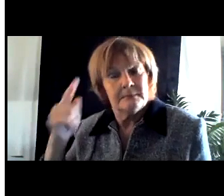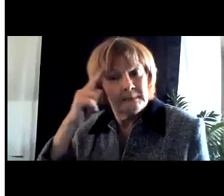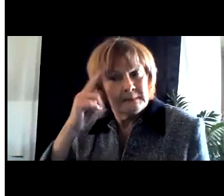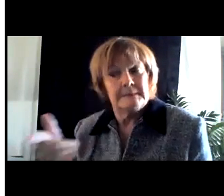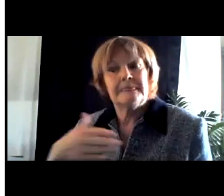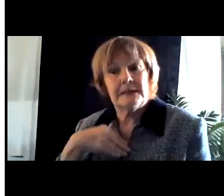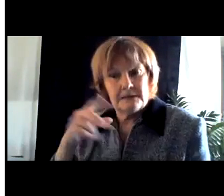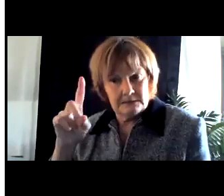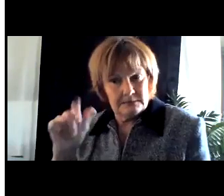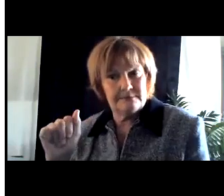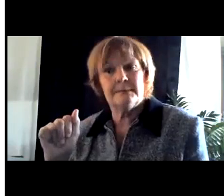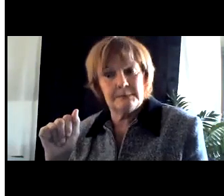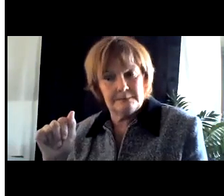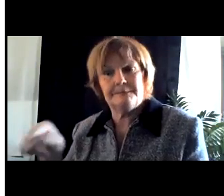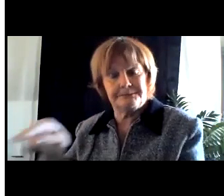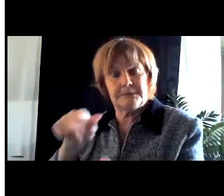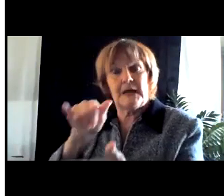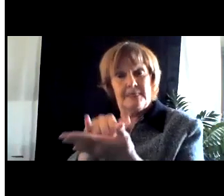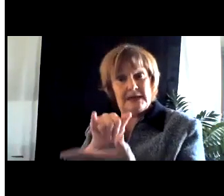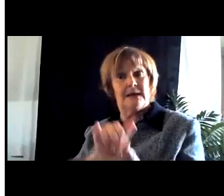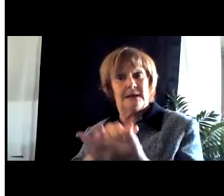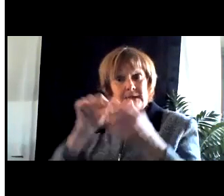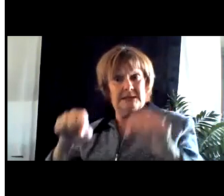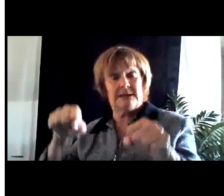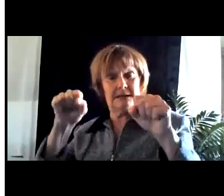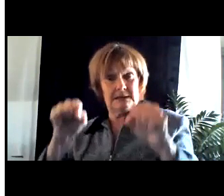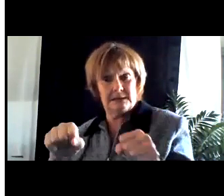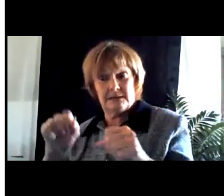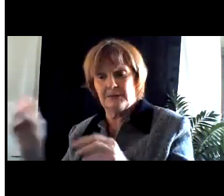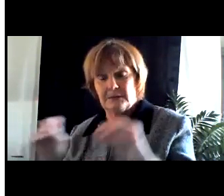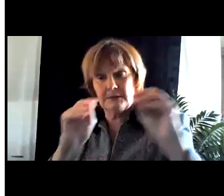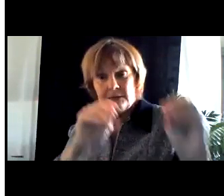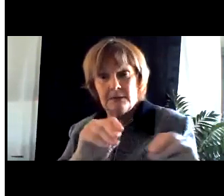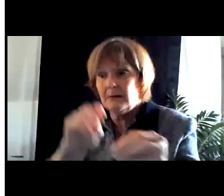the potential for involuntary institutionalizations. And we certainly don't want that to happen.